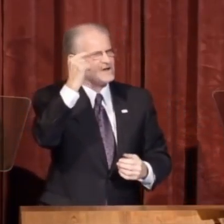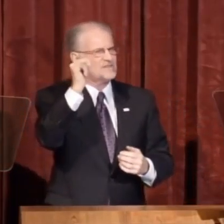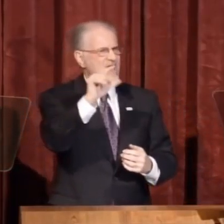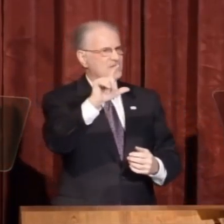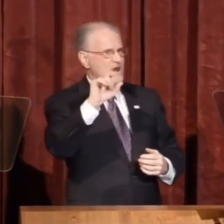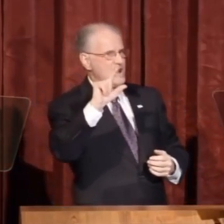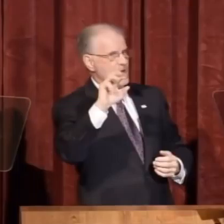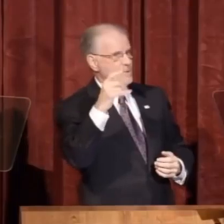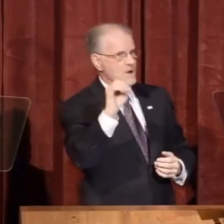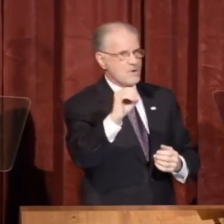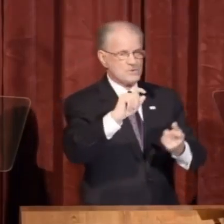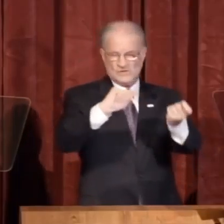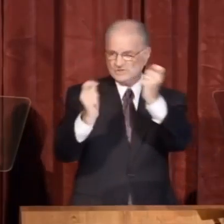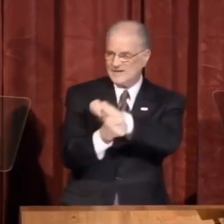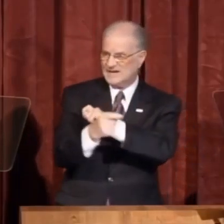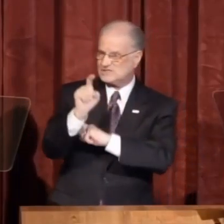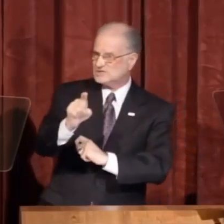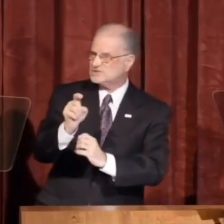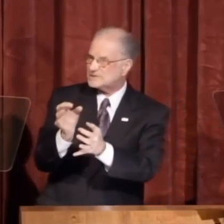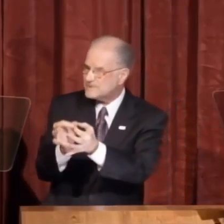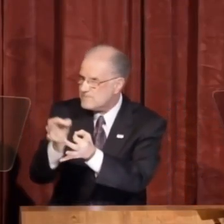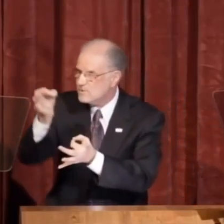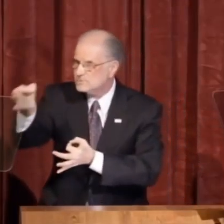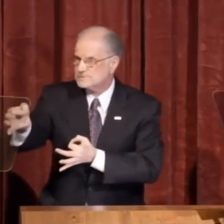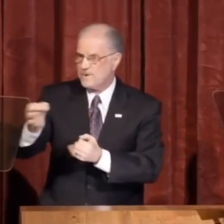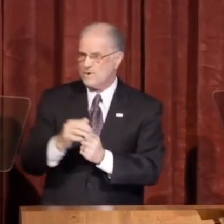It symbolizes so much about Gallaudet.